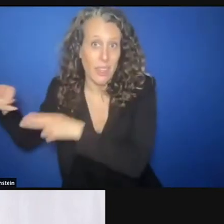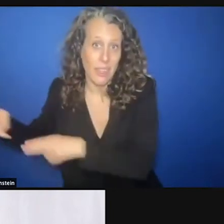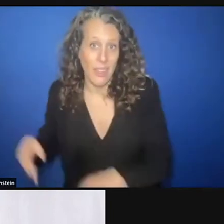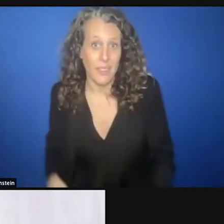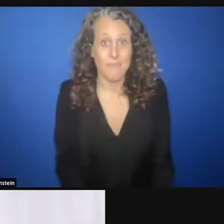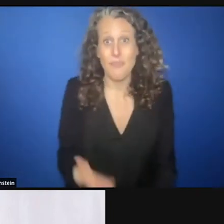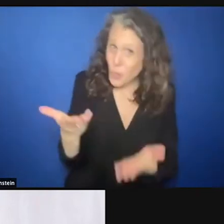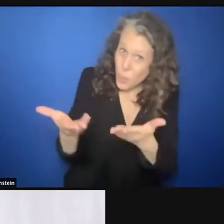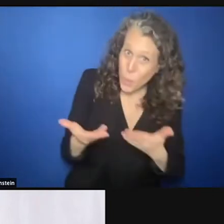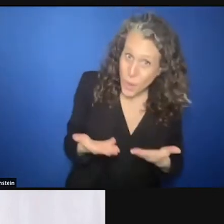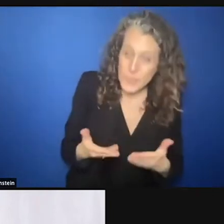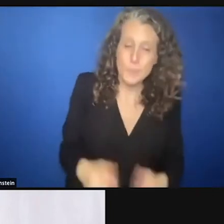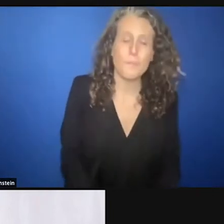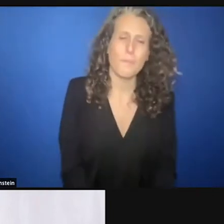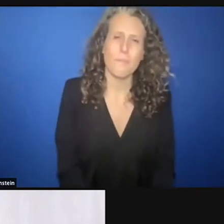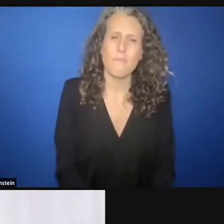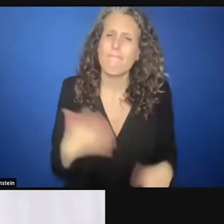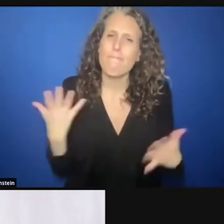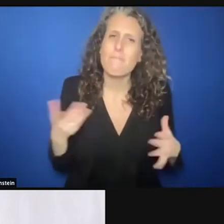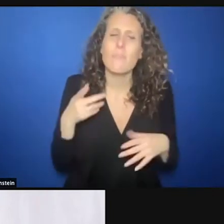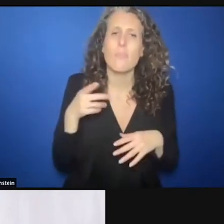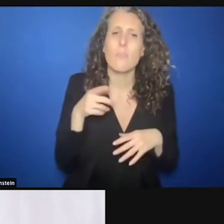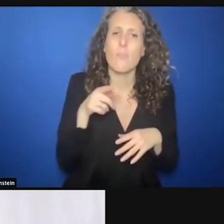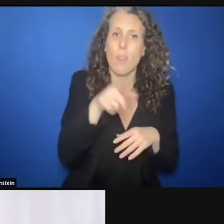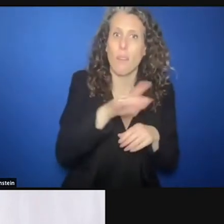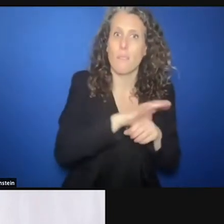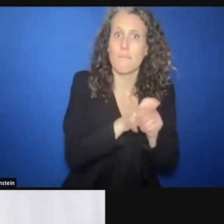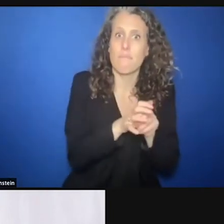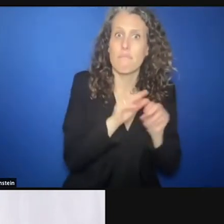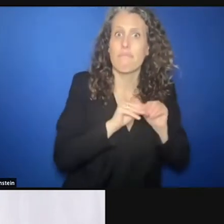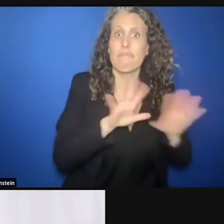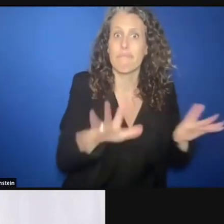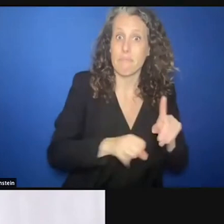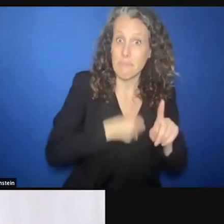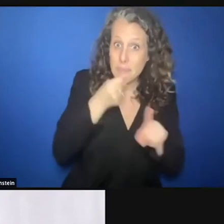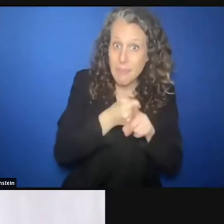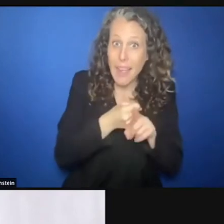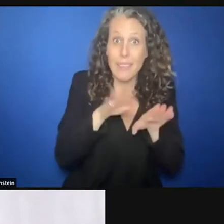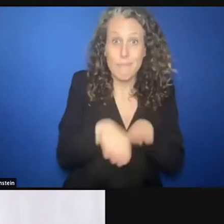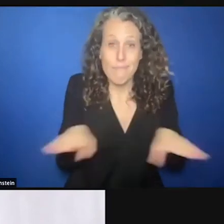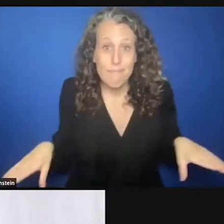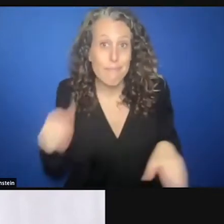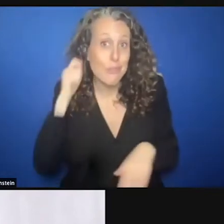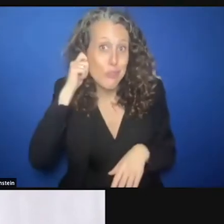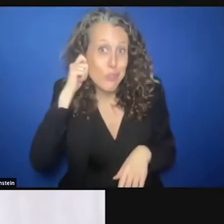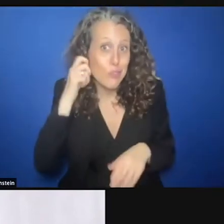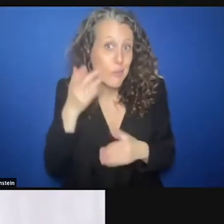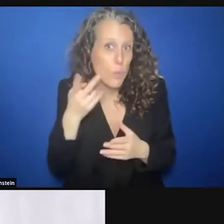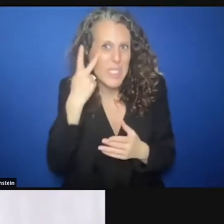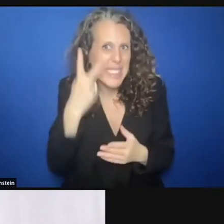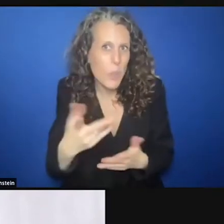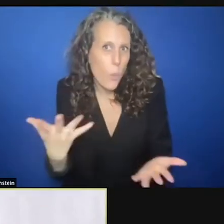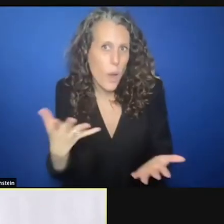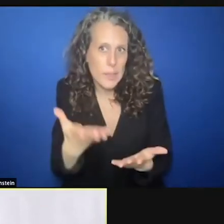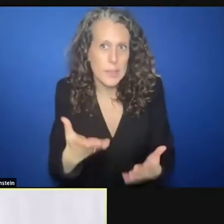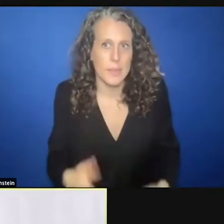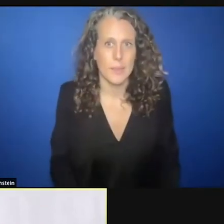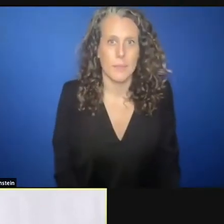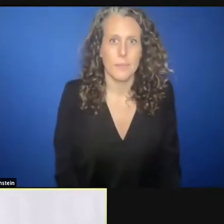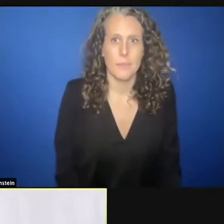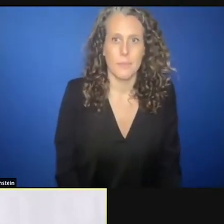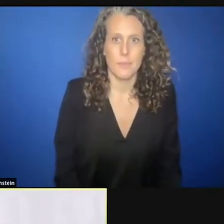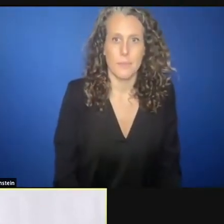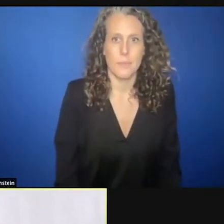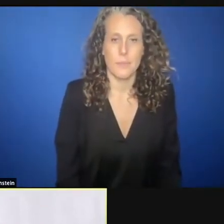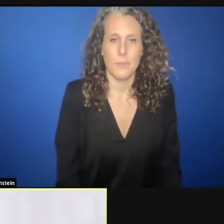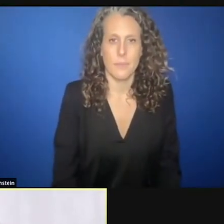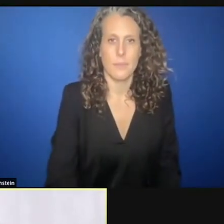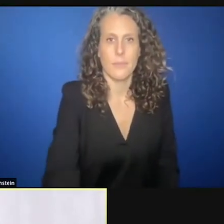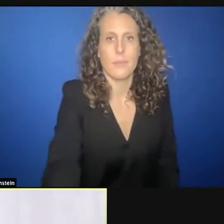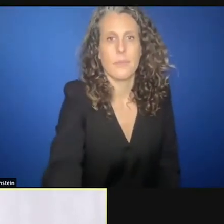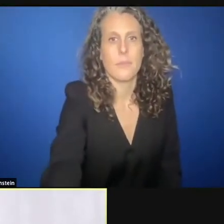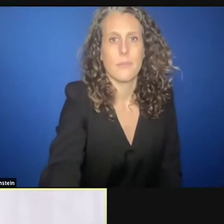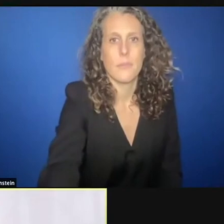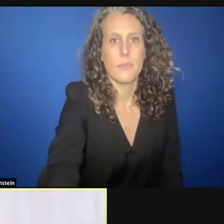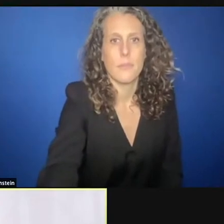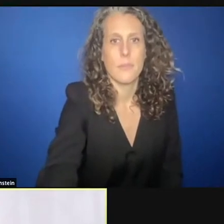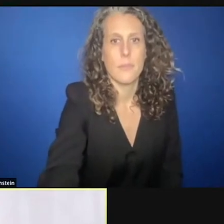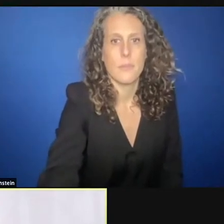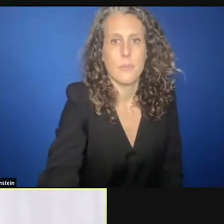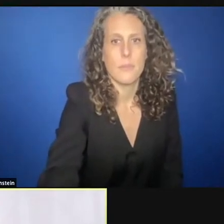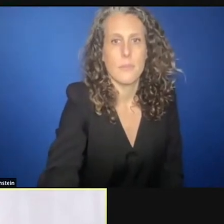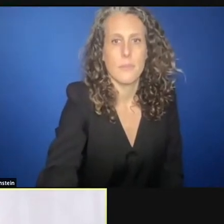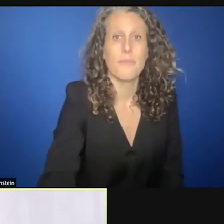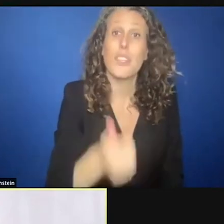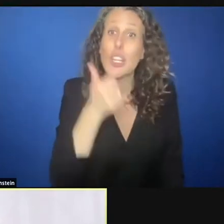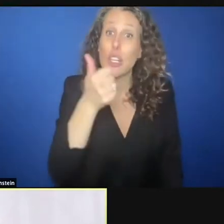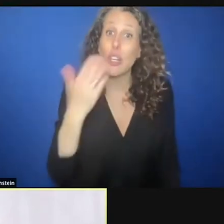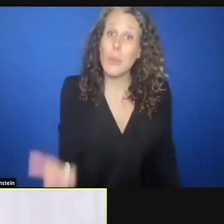children and adolescents that you are assisting? >> MAYERLIN VERGARA PEREZ: [Speaking Spanish].